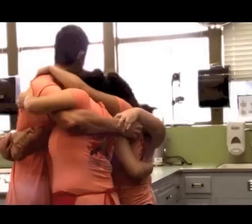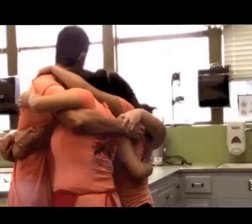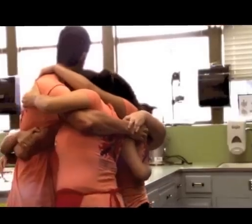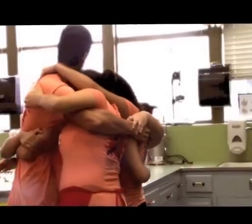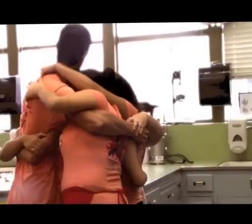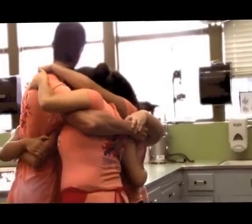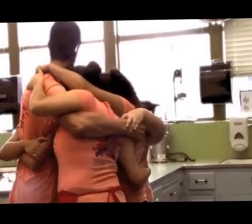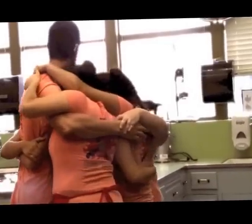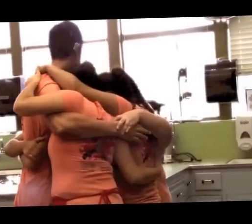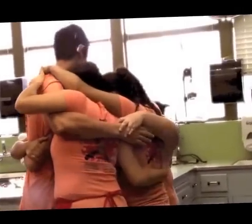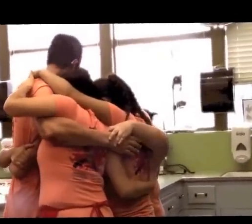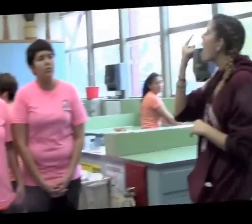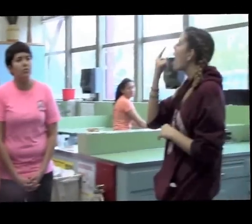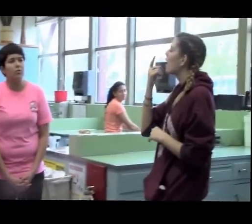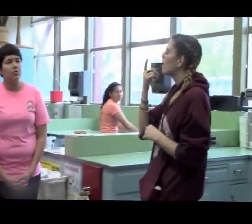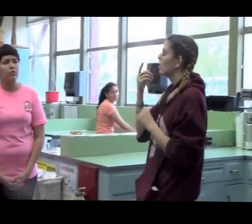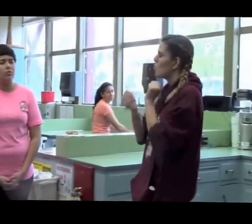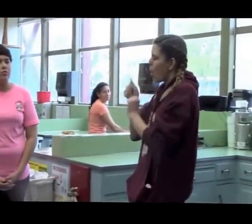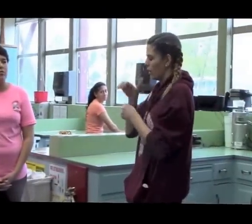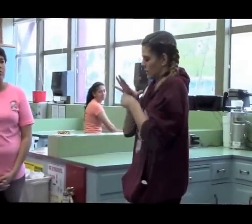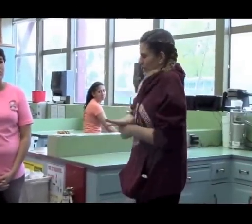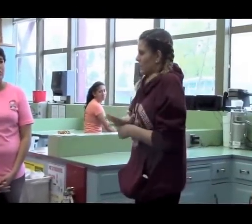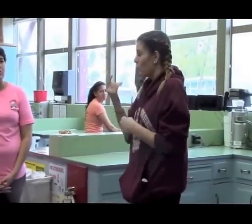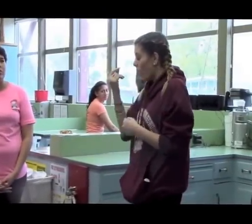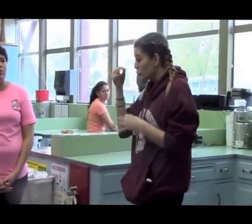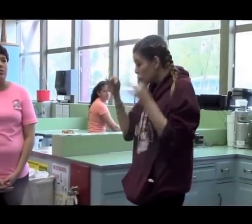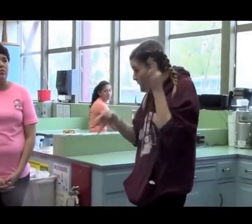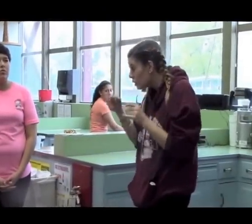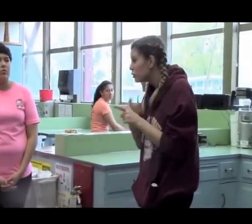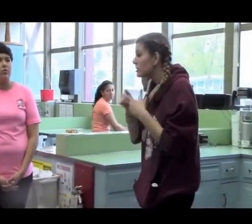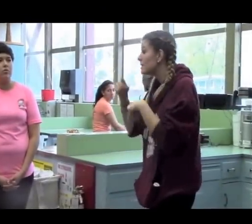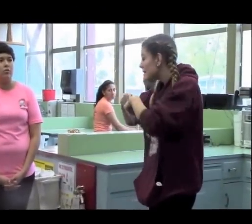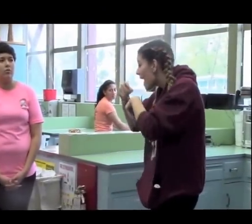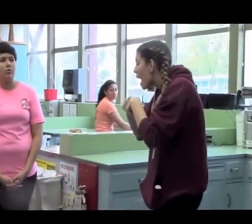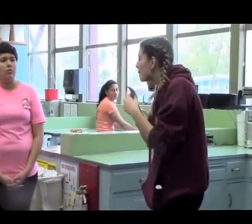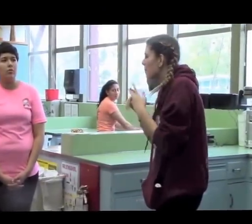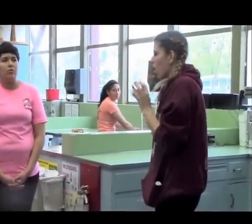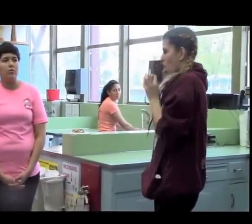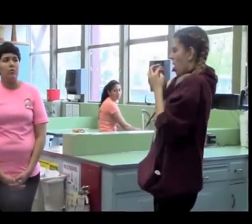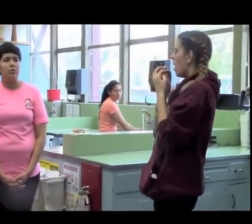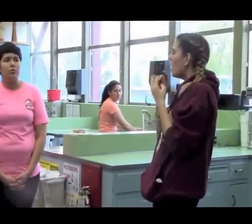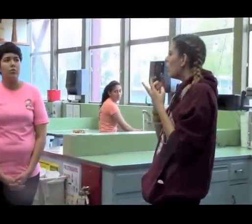TV Reporter Dylan: What was the most stressful? The judges, the time rush, the crowded space?